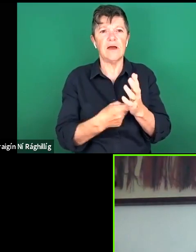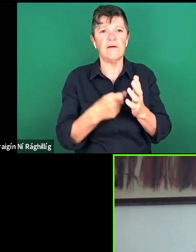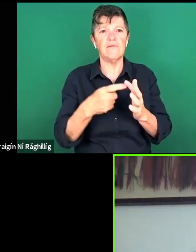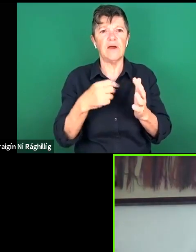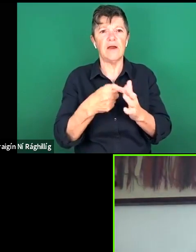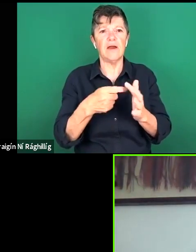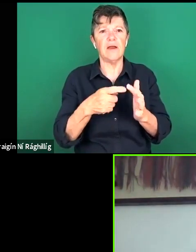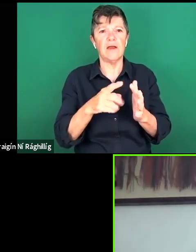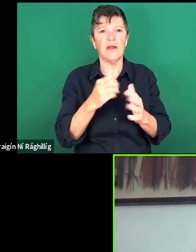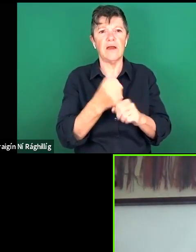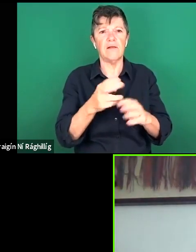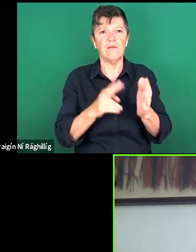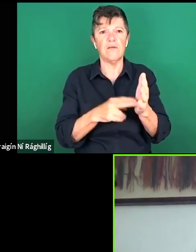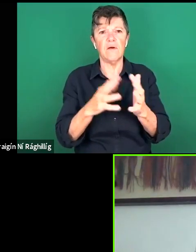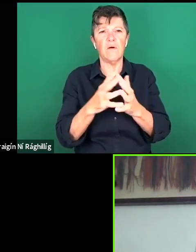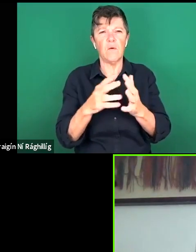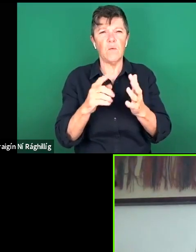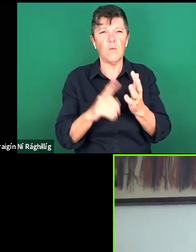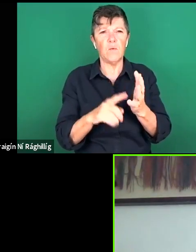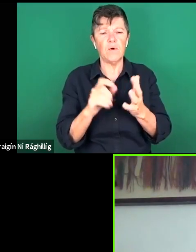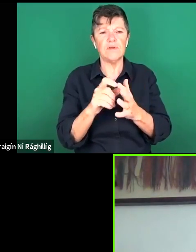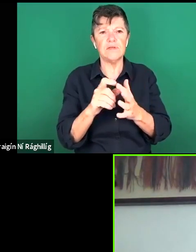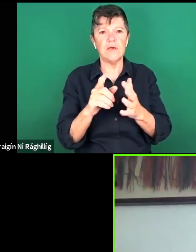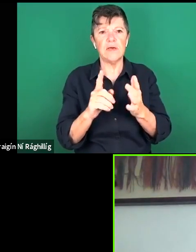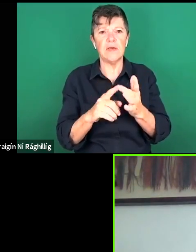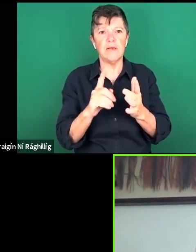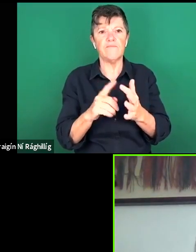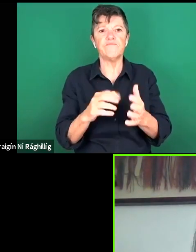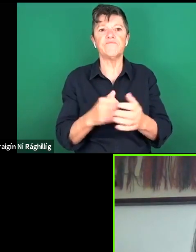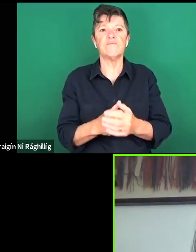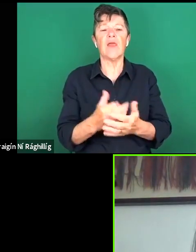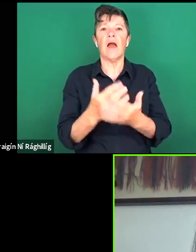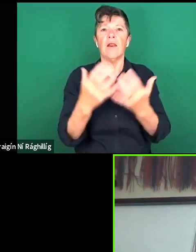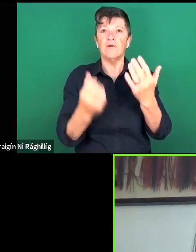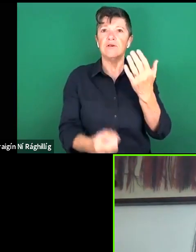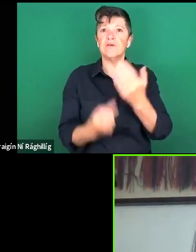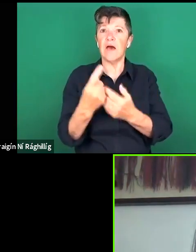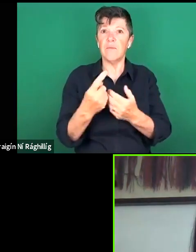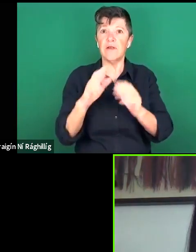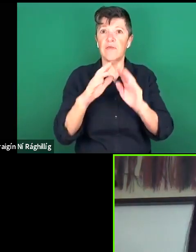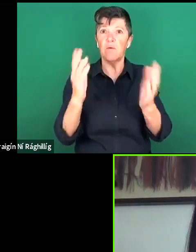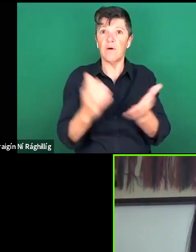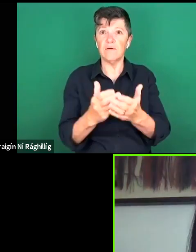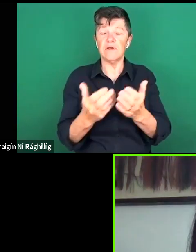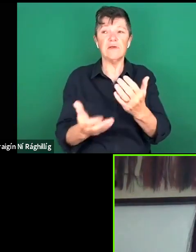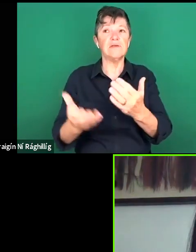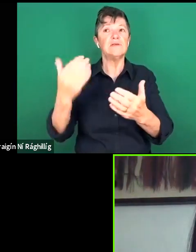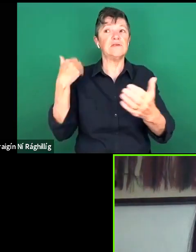reparatory social science is it possible that colleagues